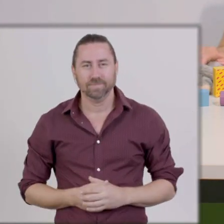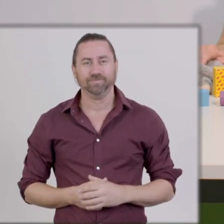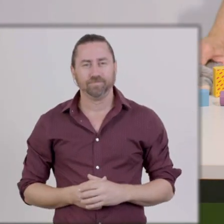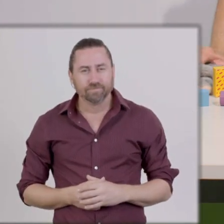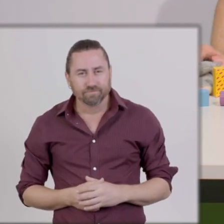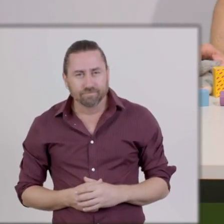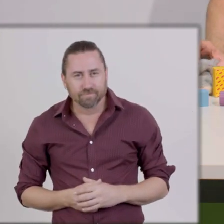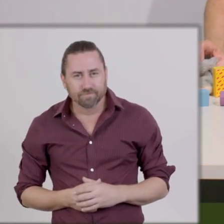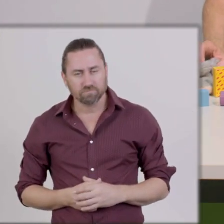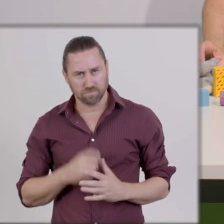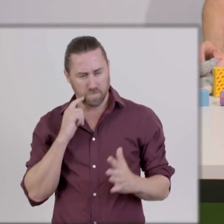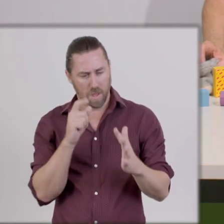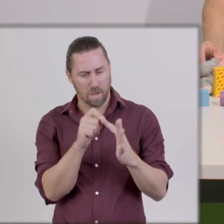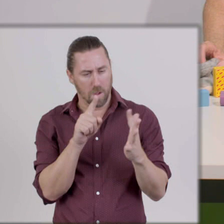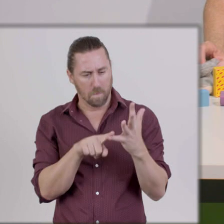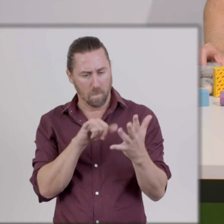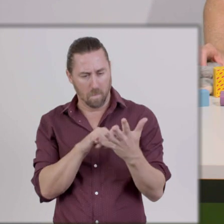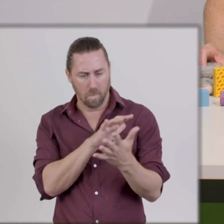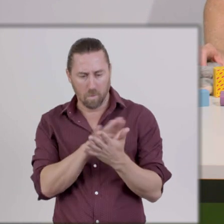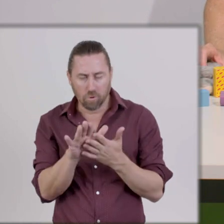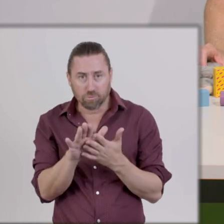Okay. We've looked at two different types of push.